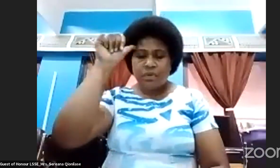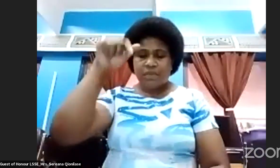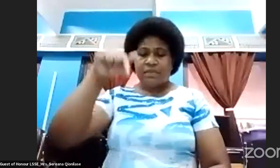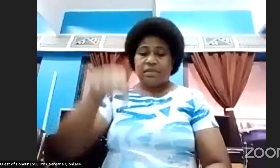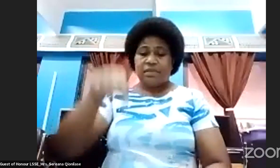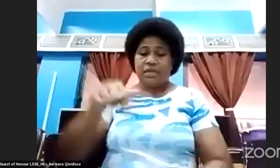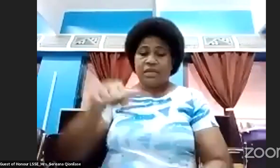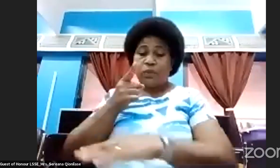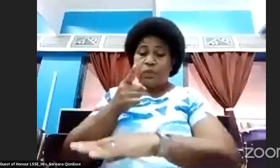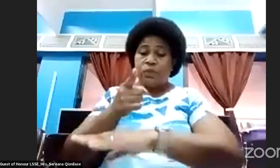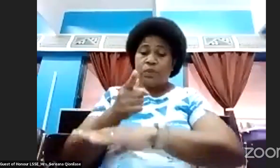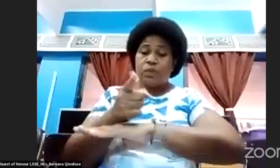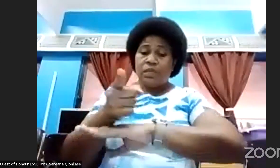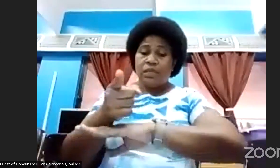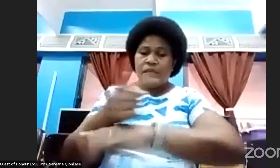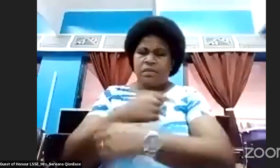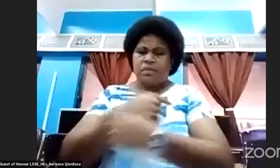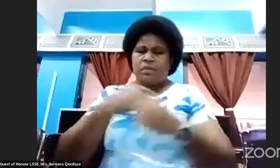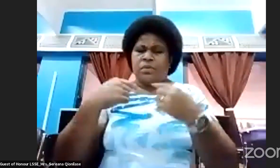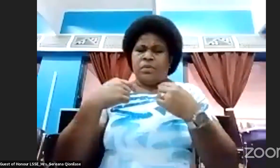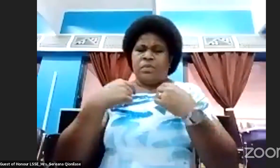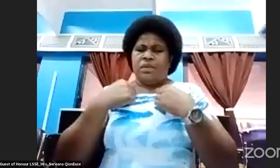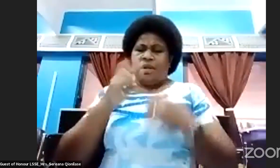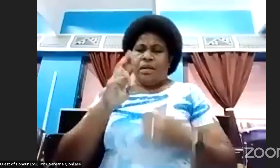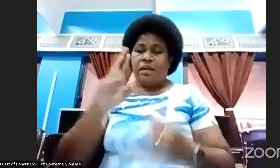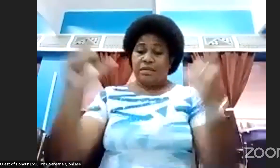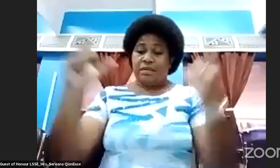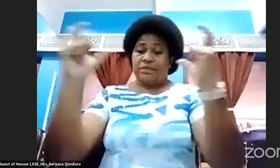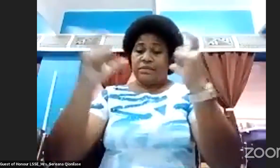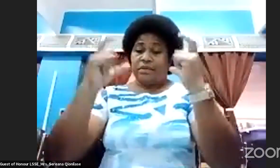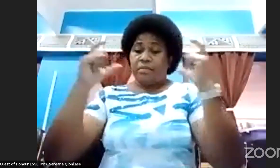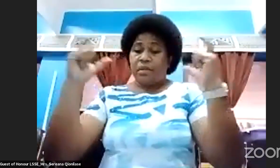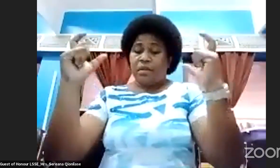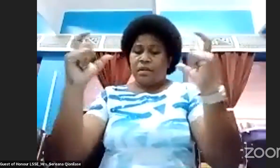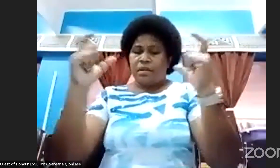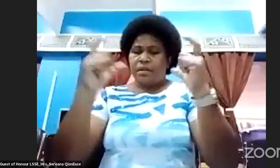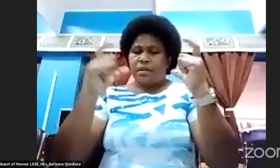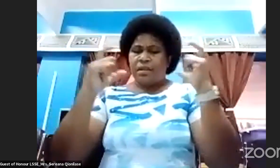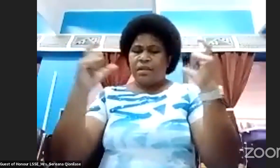It's I can make us